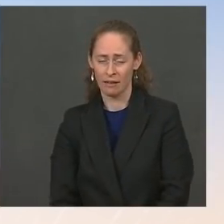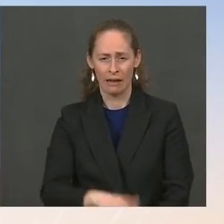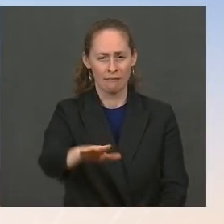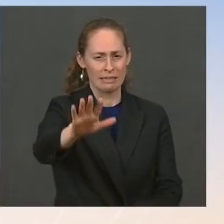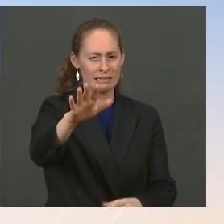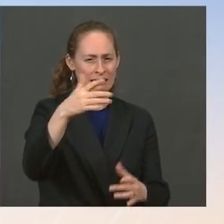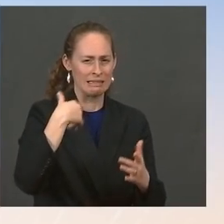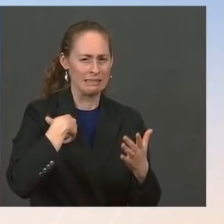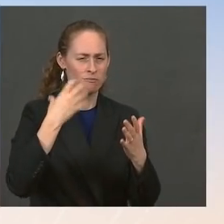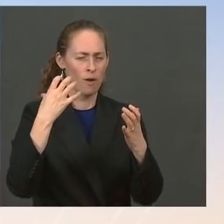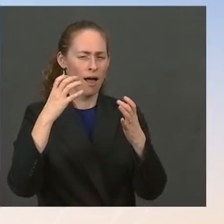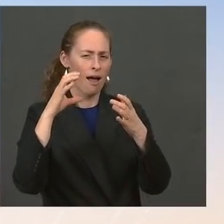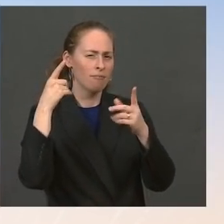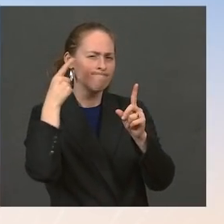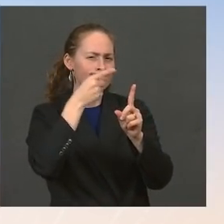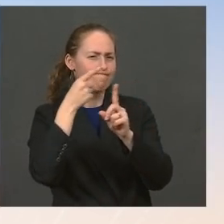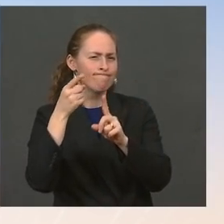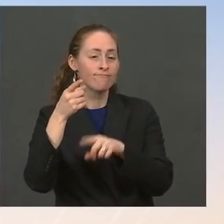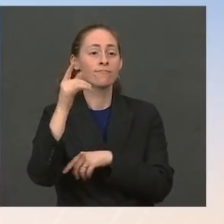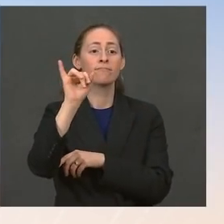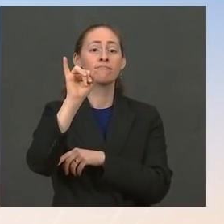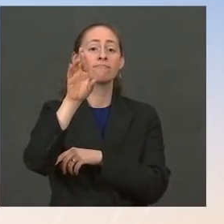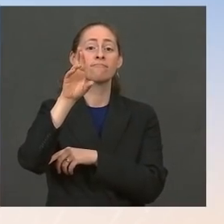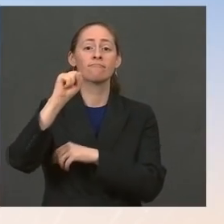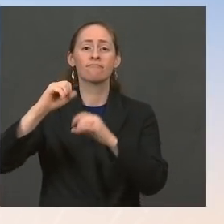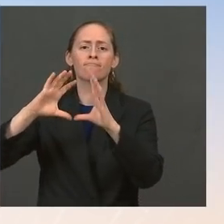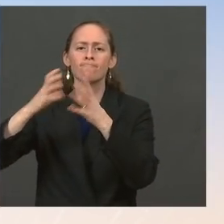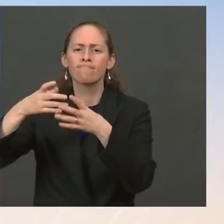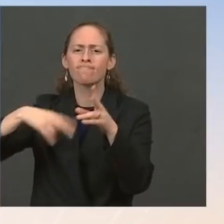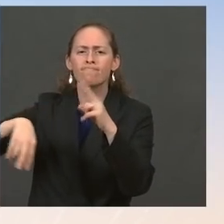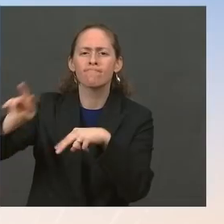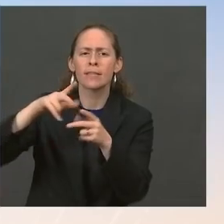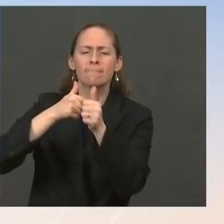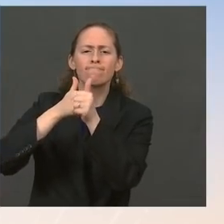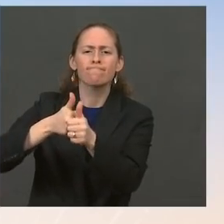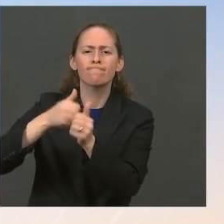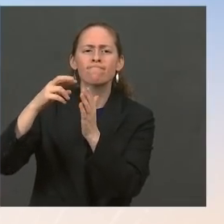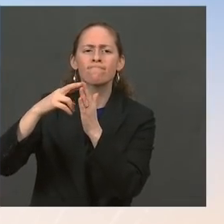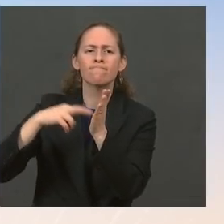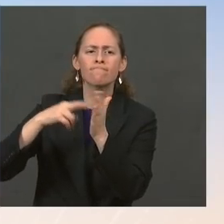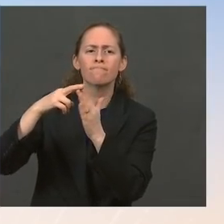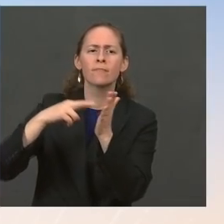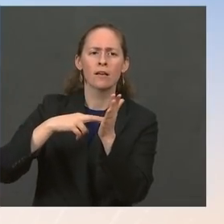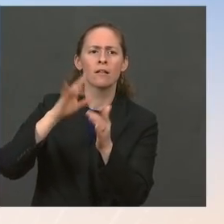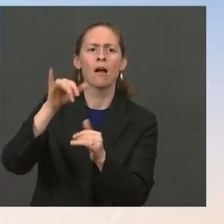so the IRS enforcement component, something recommended by former Secretary Hank Paulson,